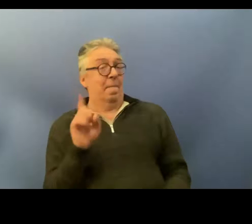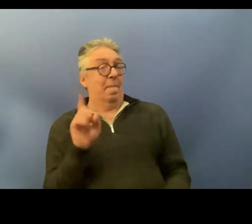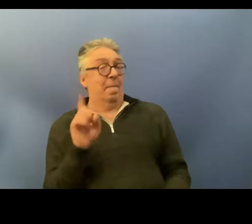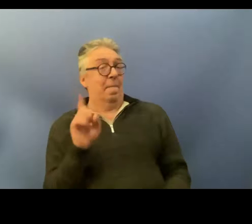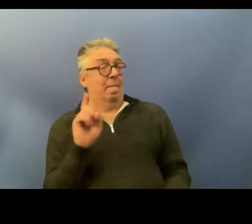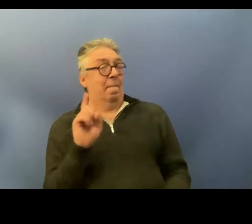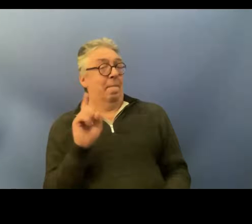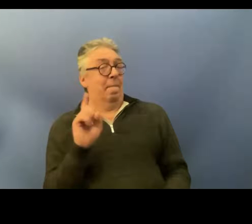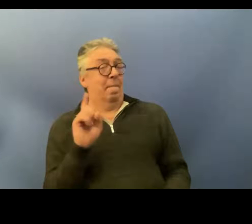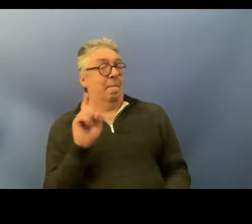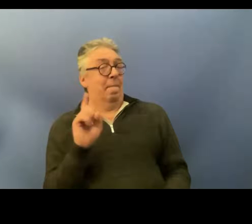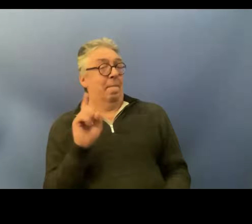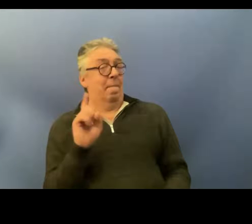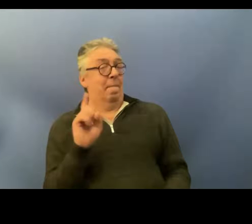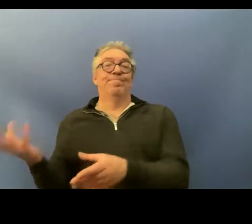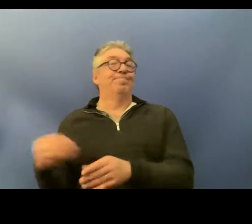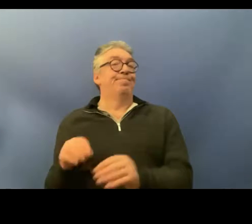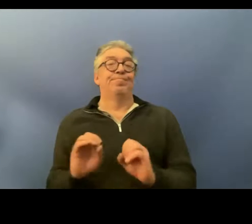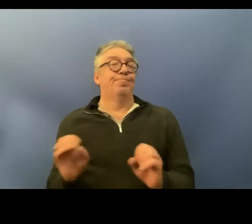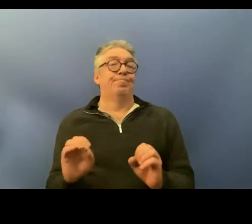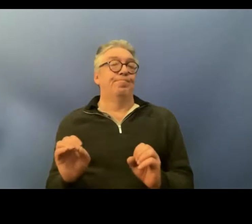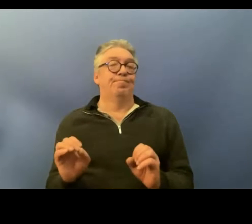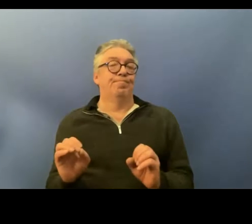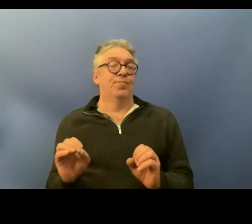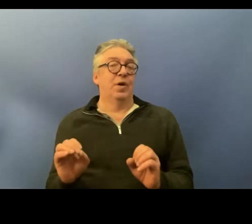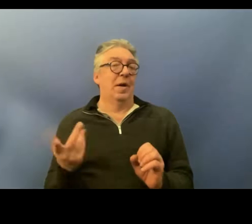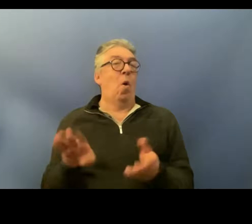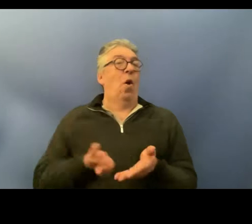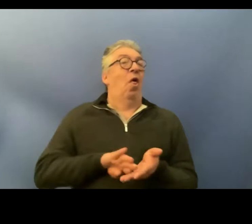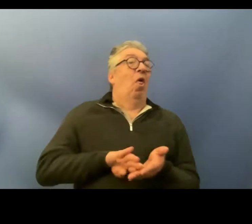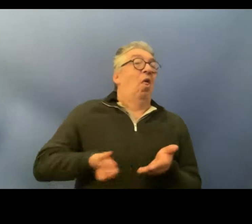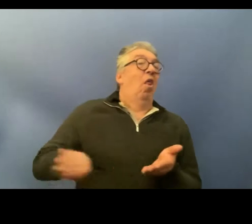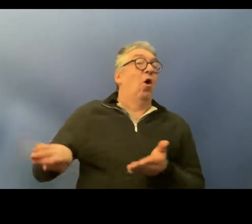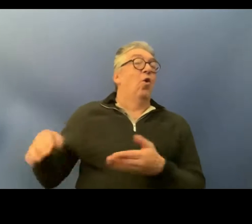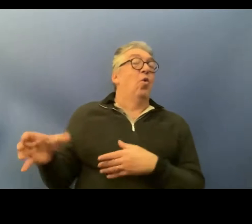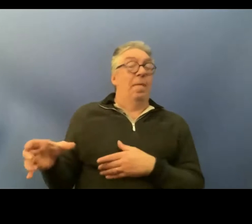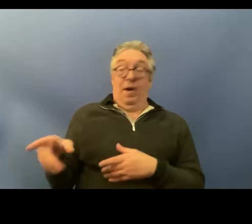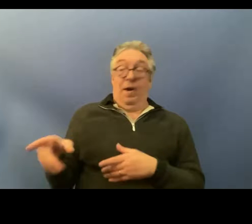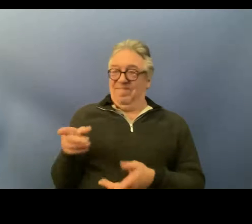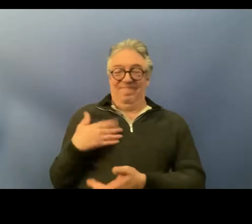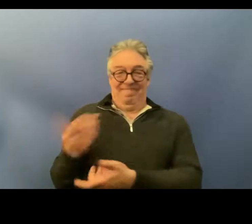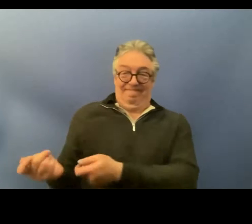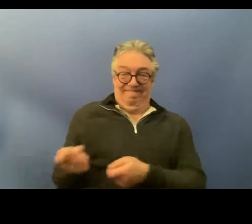including underrepresented groups, to what extent most constituencies are being involved